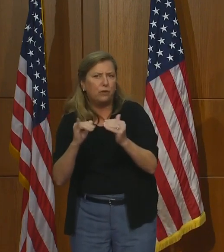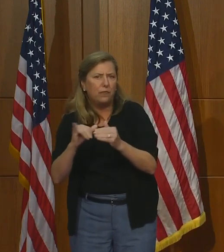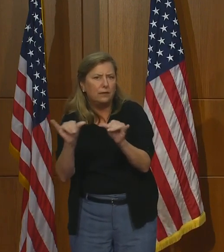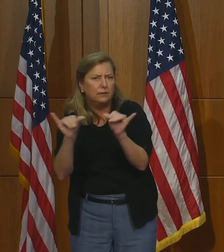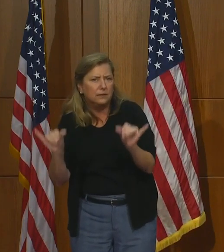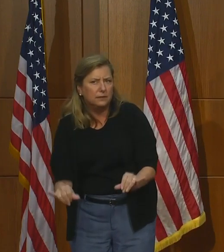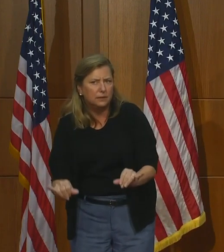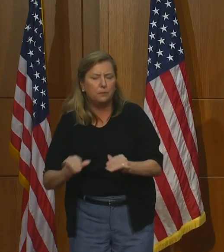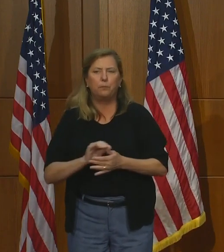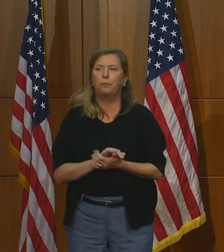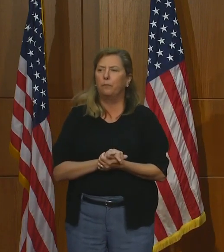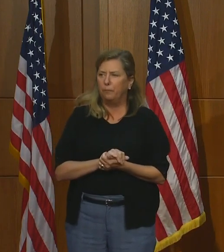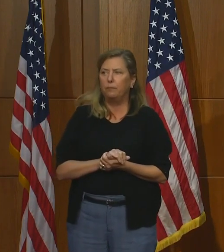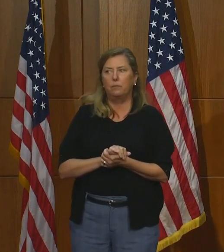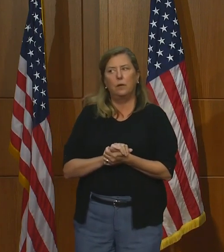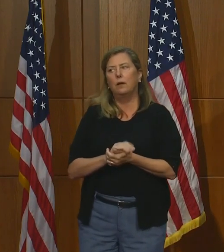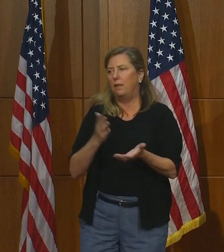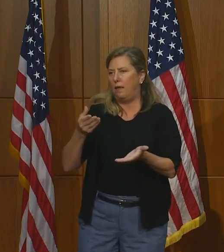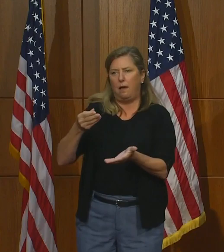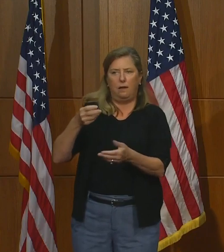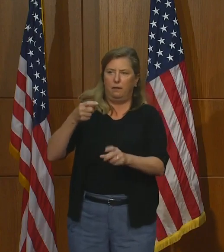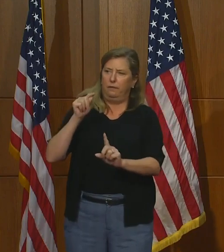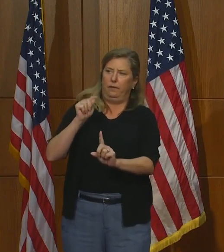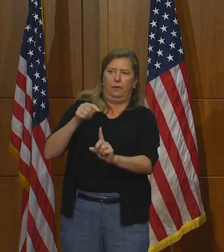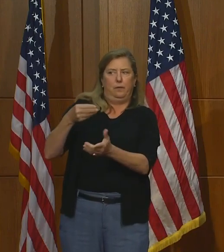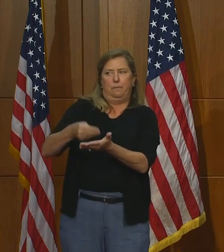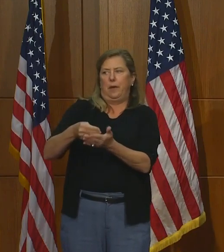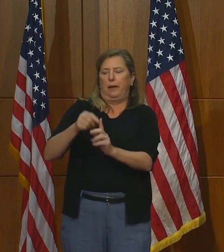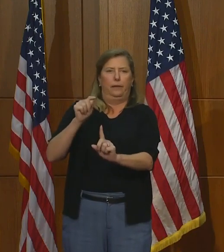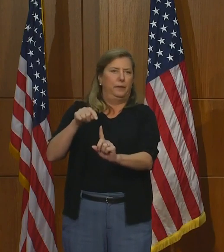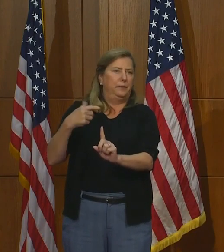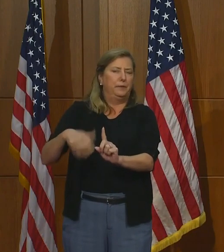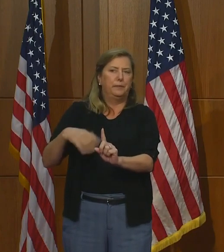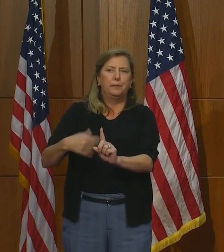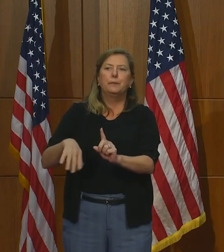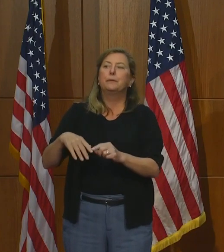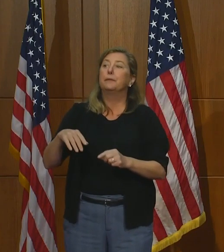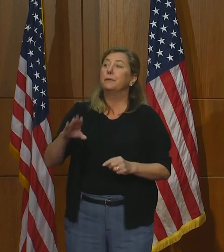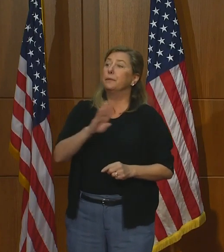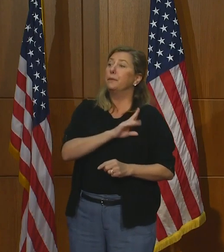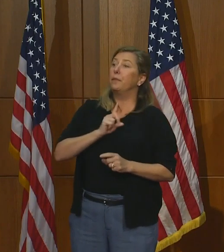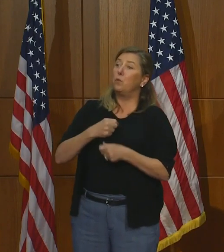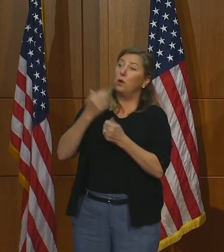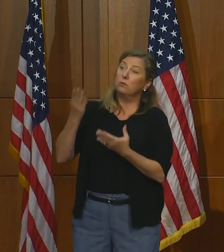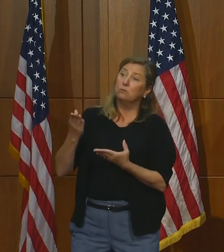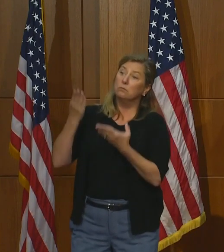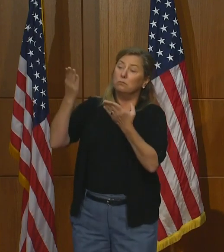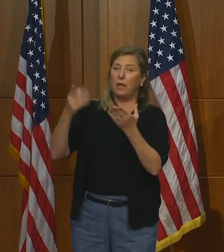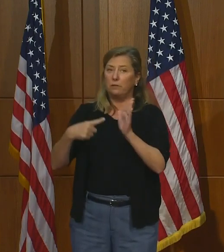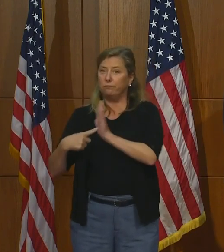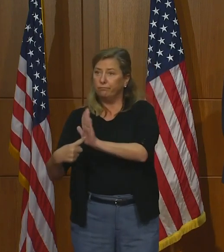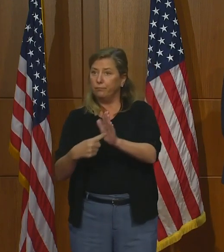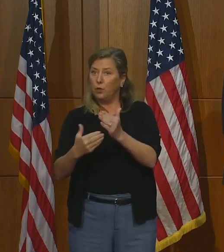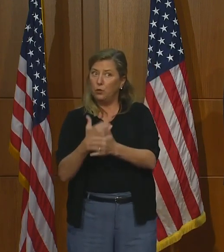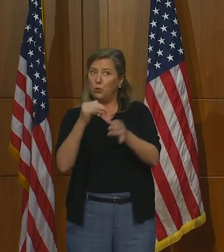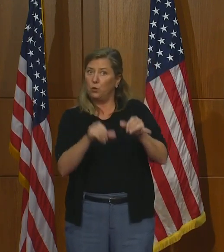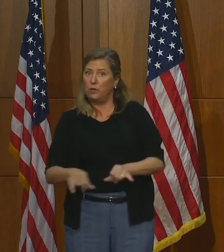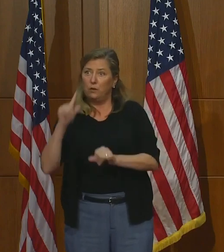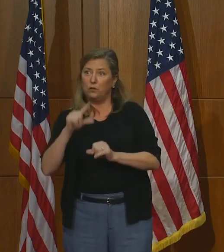DAIS TO GET ISSUE AND BEGIN TO